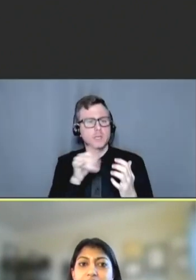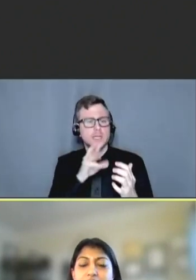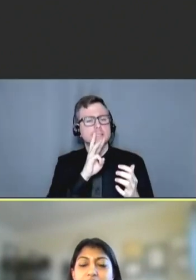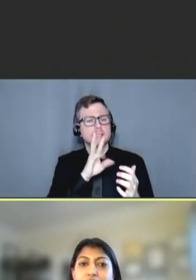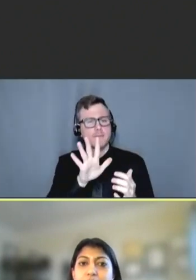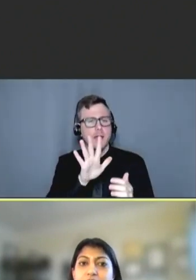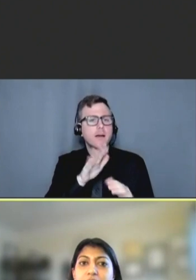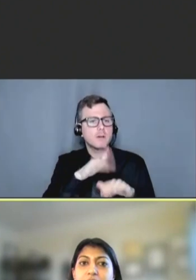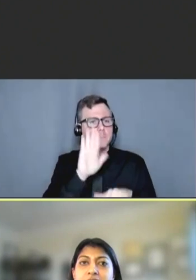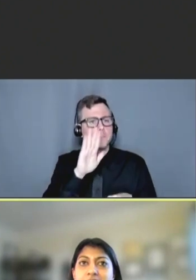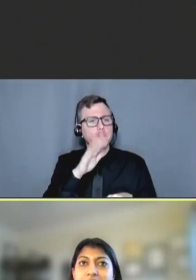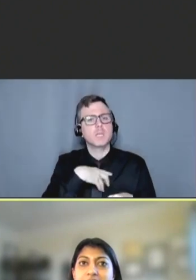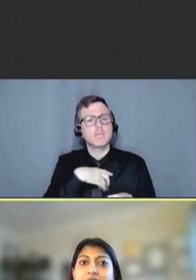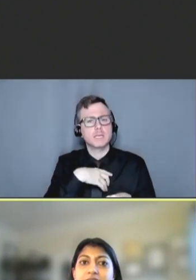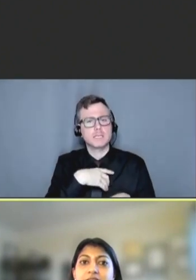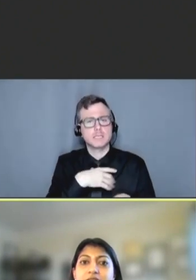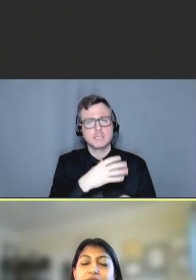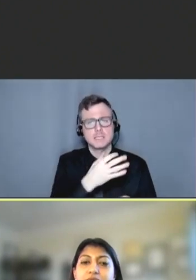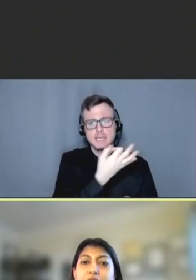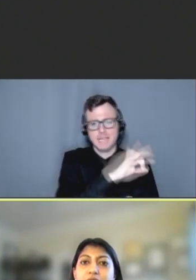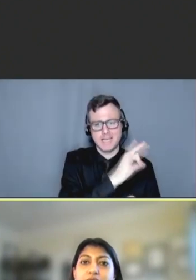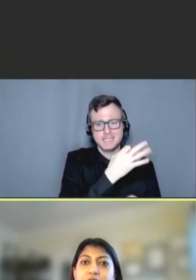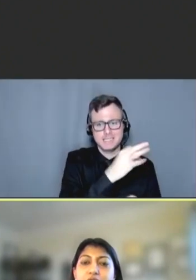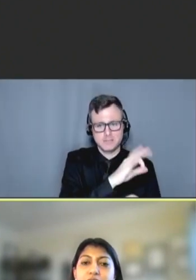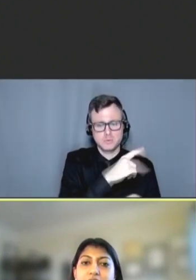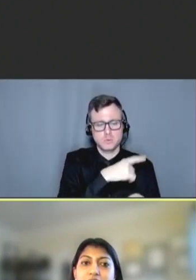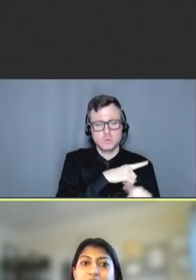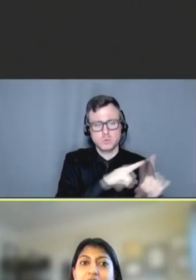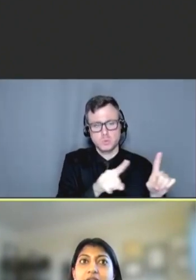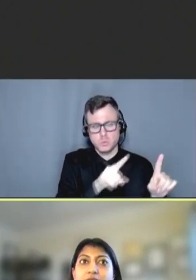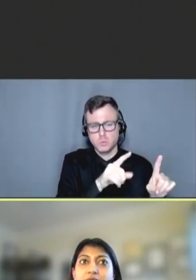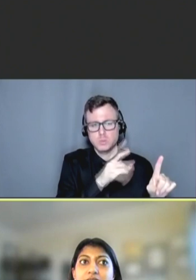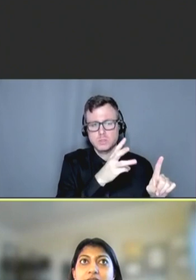age group as well as the 19 to 64 for those that are at high risk.